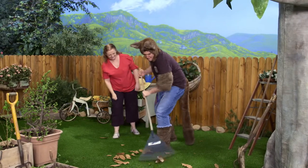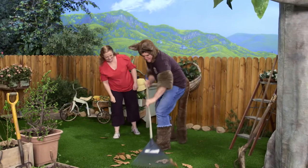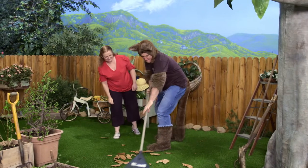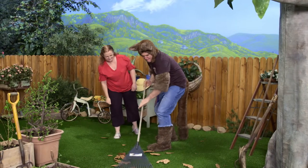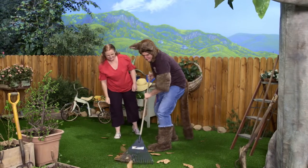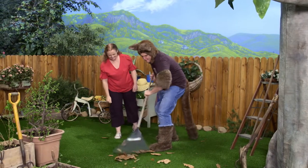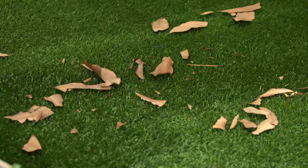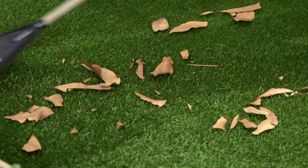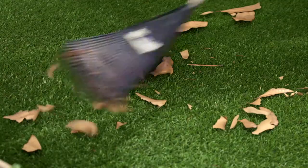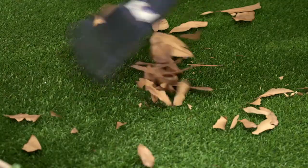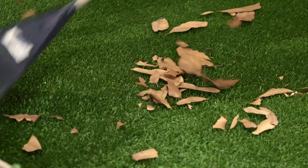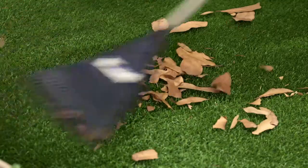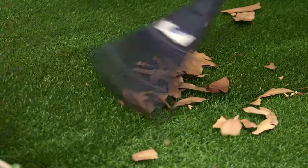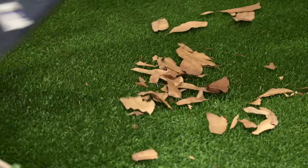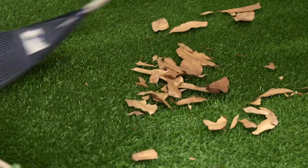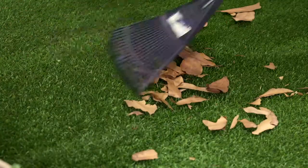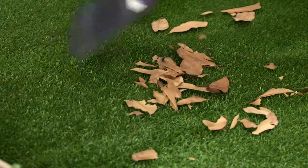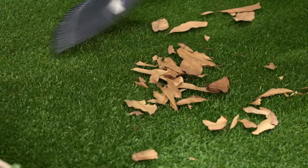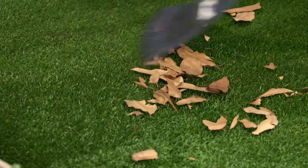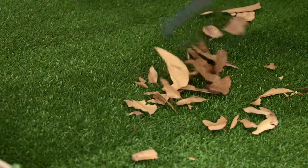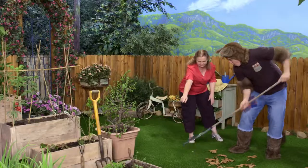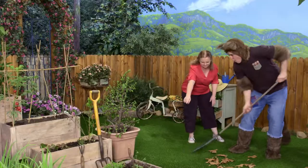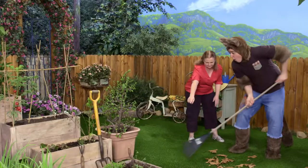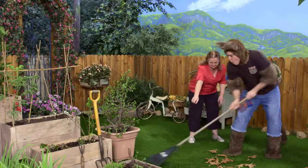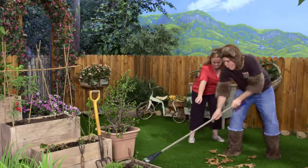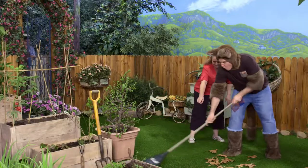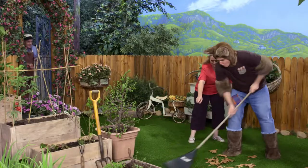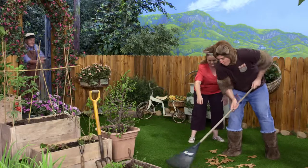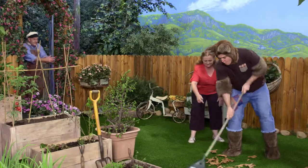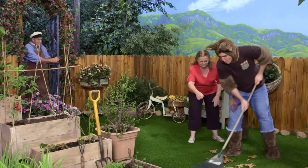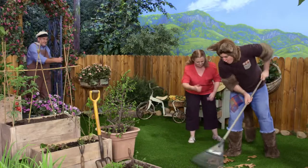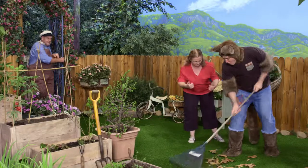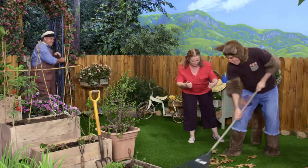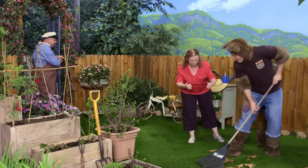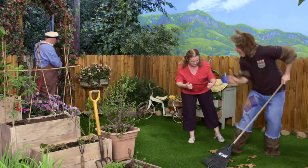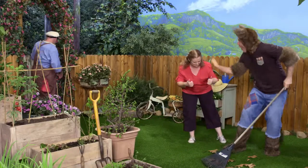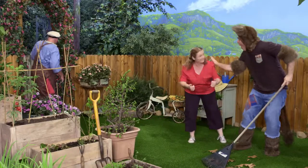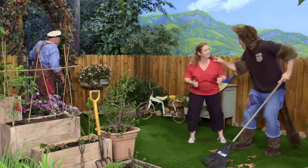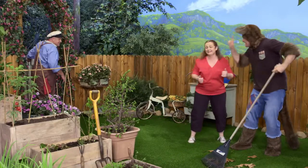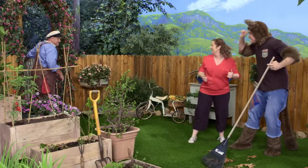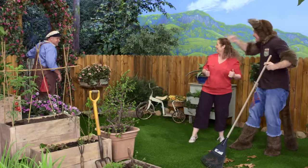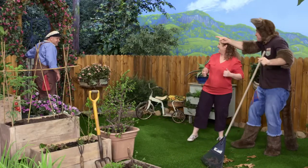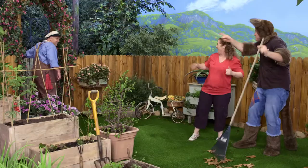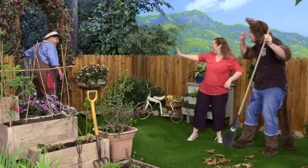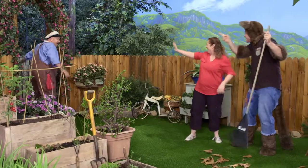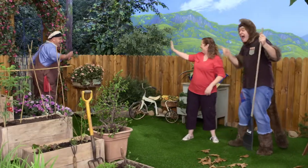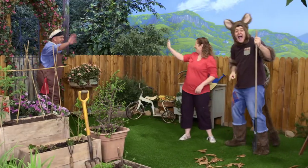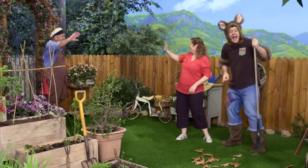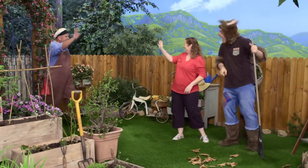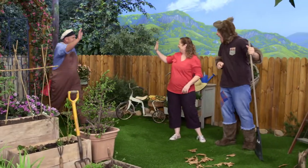# Doo-doo-doo, doo-doo-doo-doo. # There we are. One more. Oh, Skip's here. Hello.